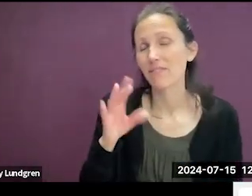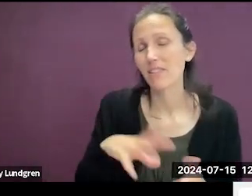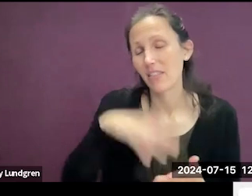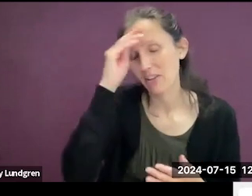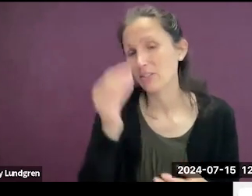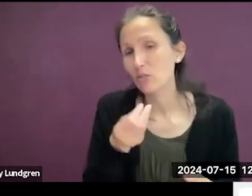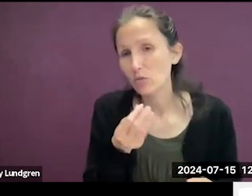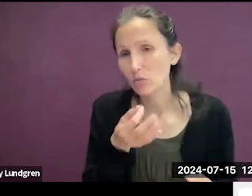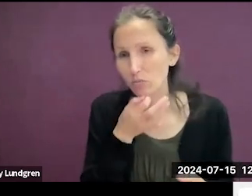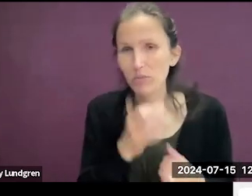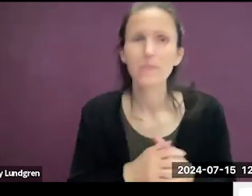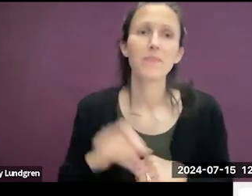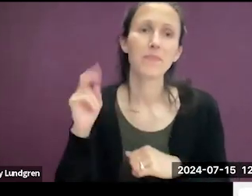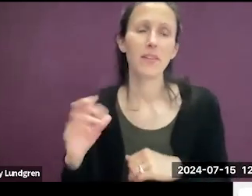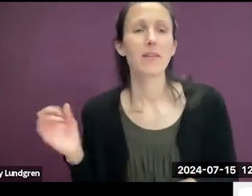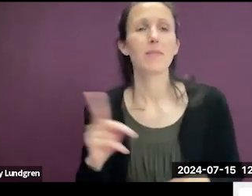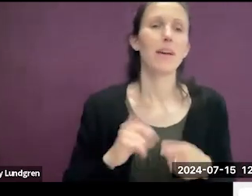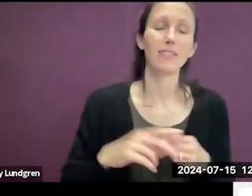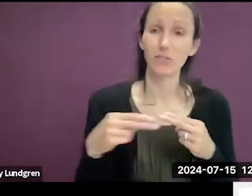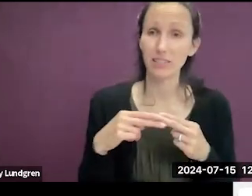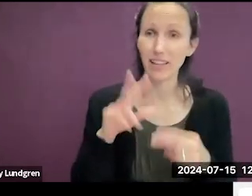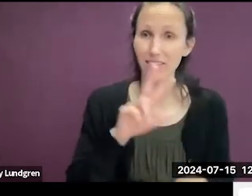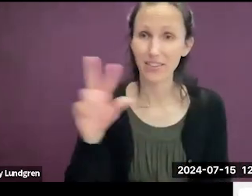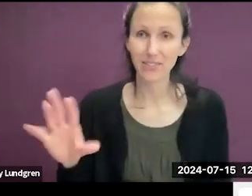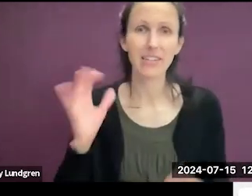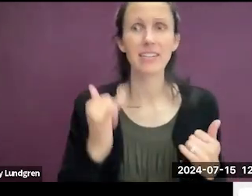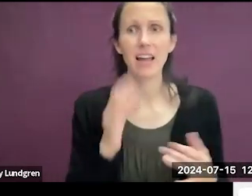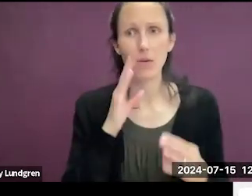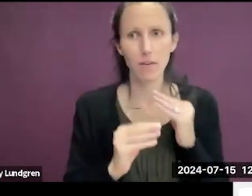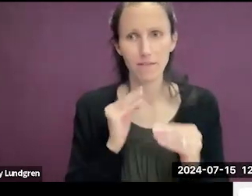So back to slide 33, where we're going to correct our color contrast.